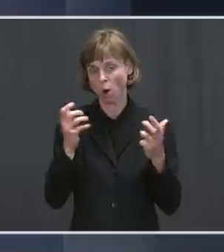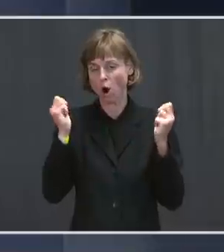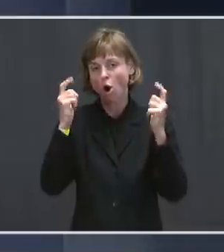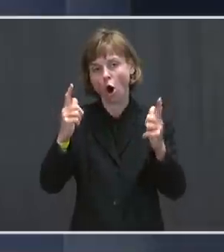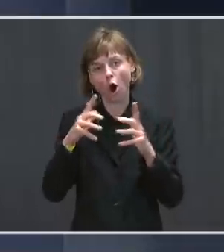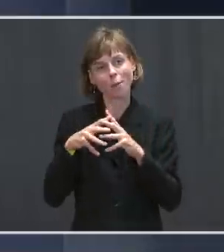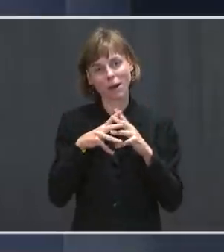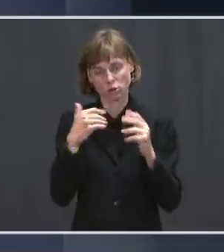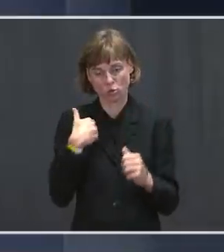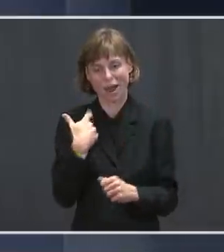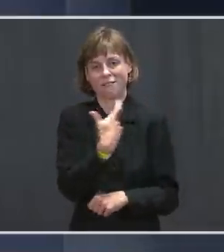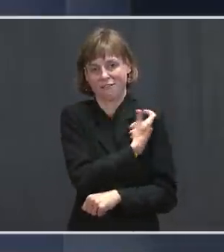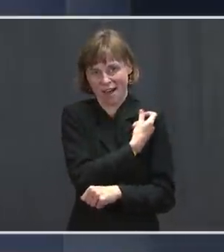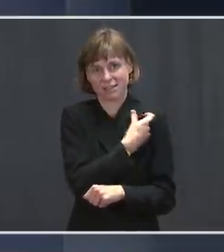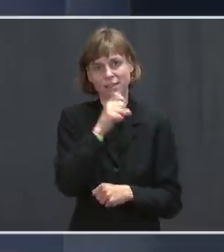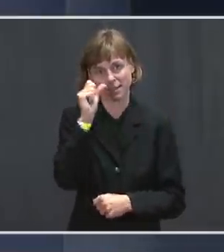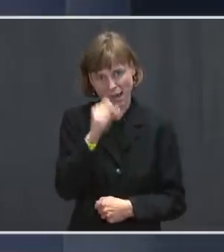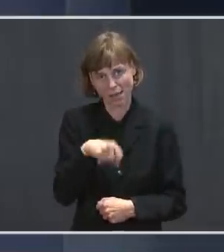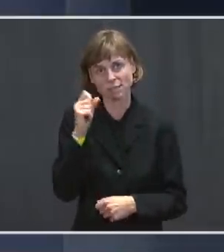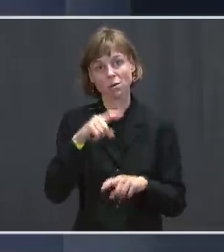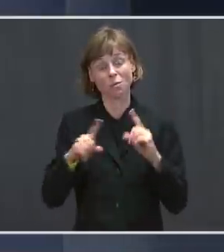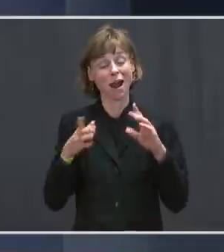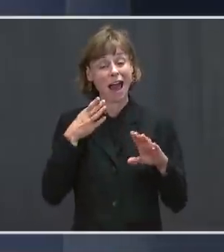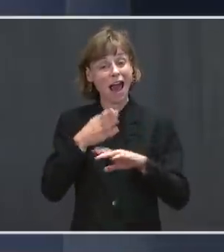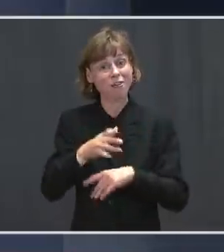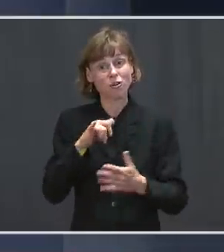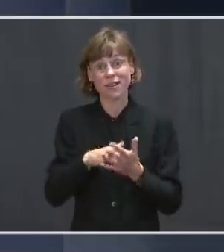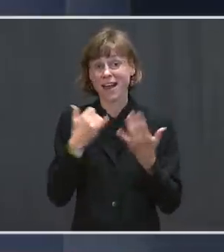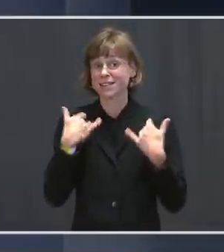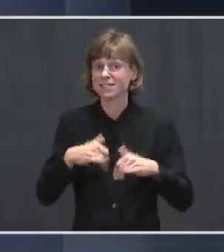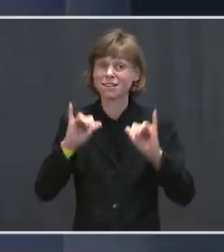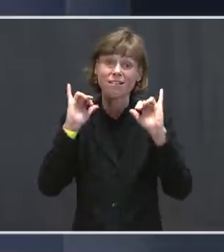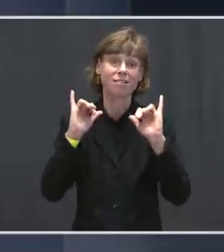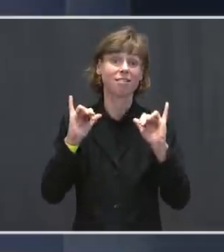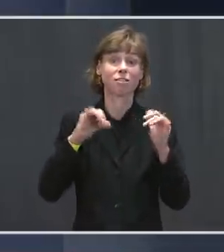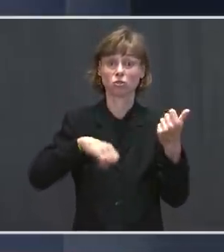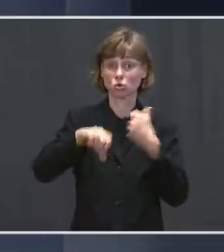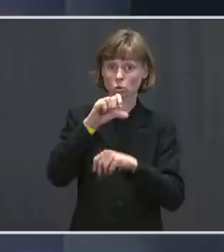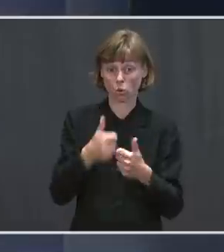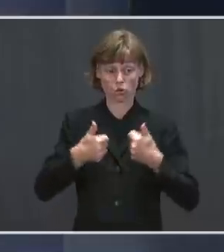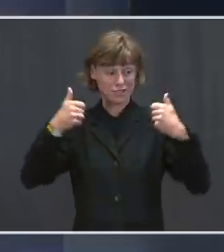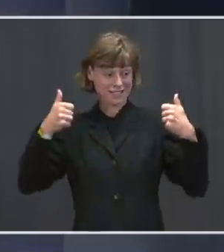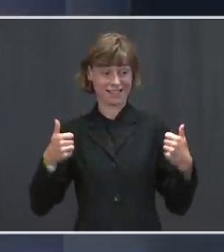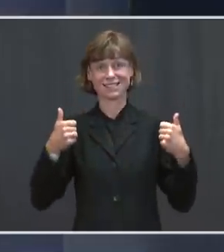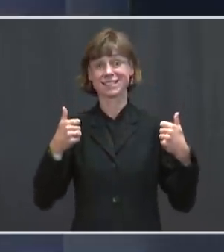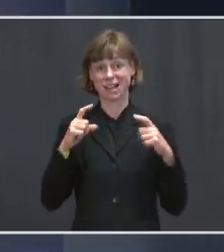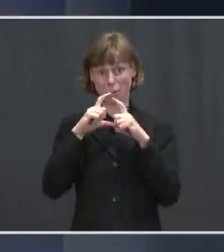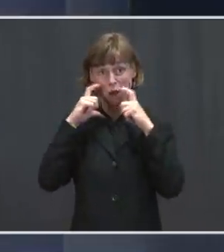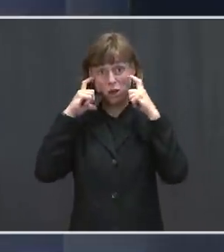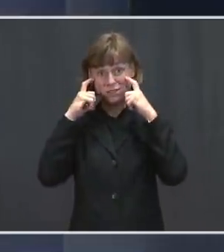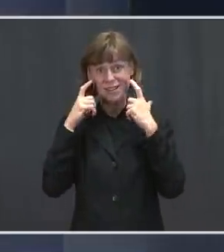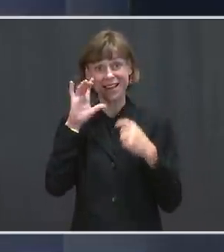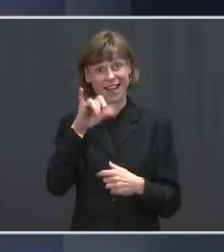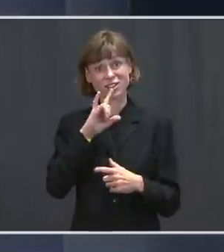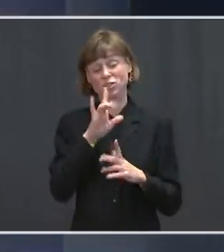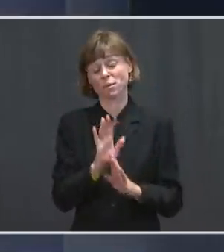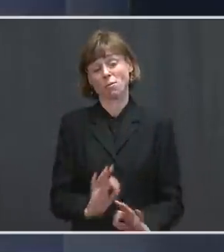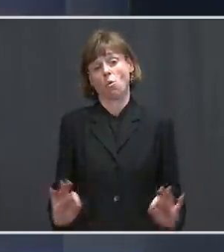but even after vaccinated, social distancing, wearing masks are going to be essential and we'll need to continue communicating about that